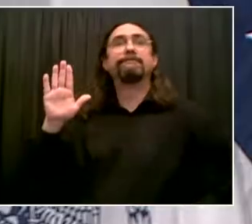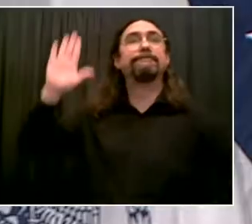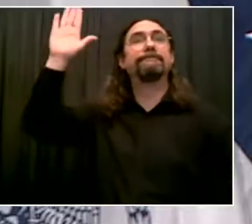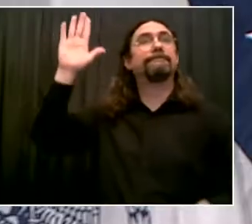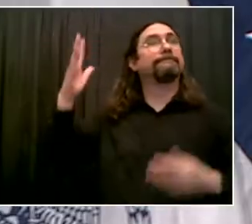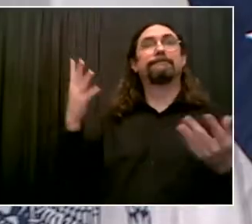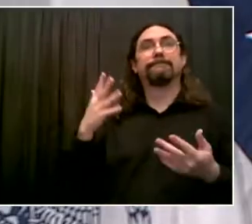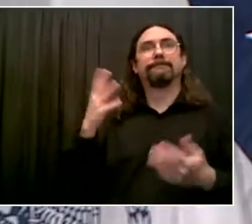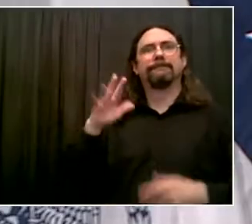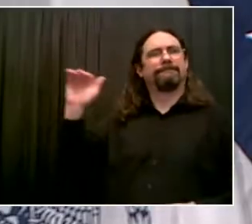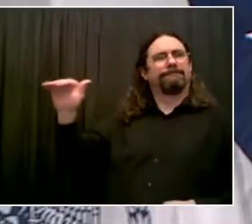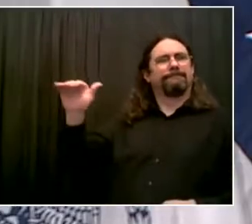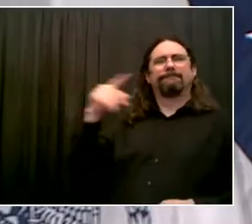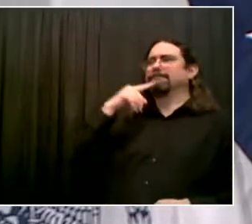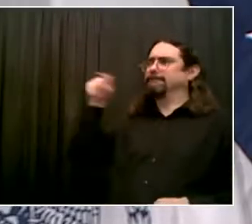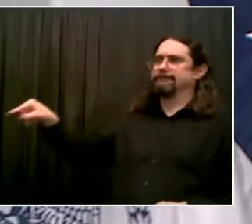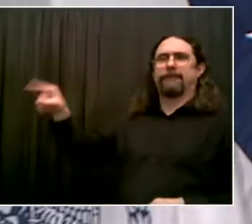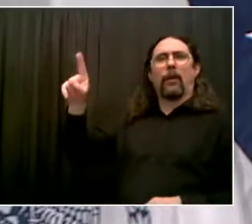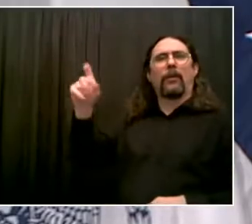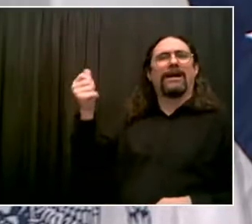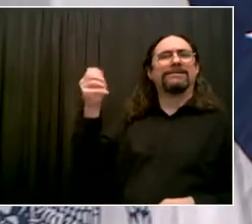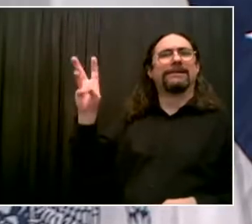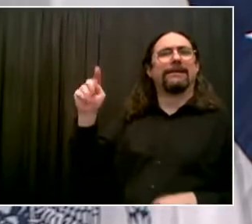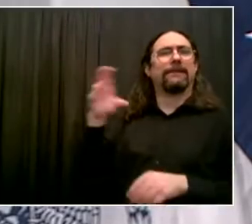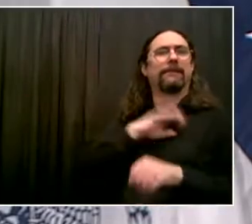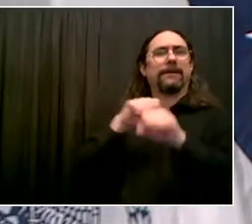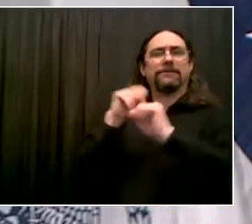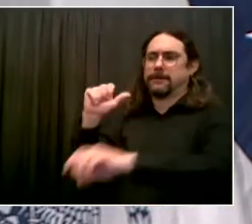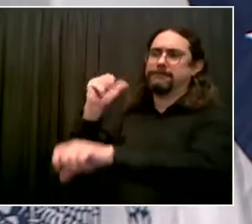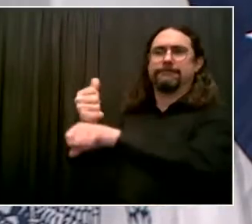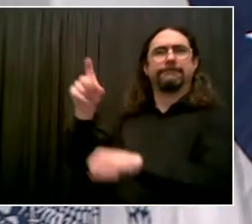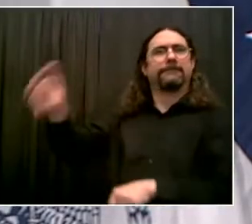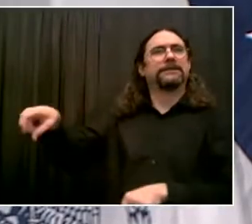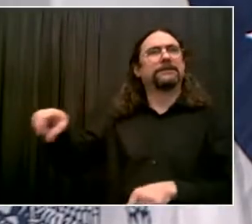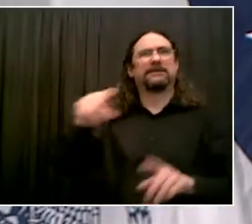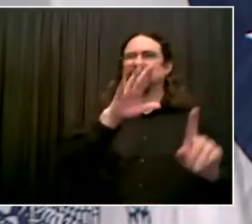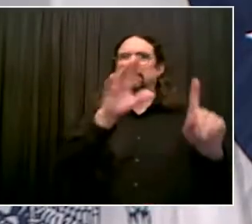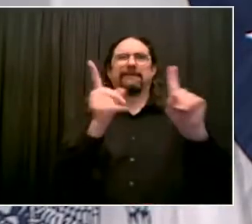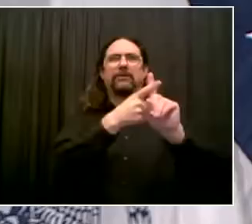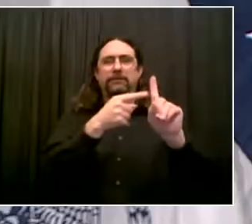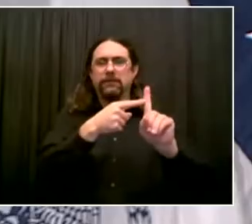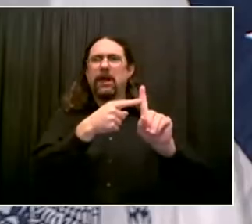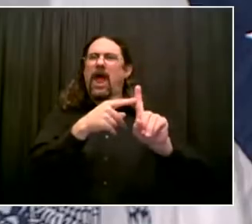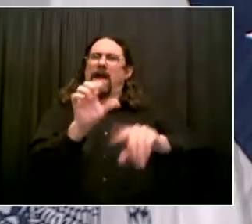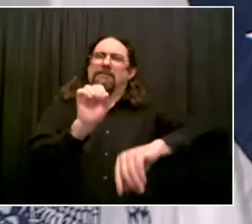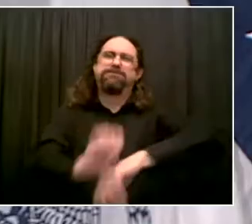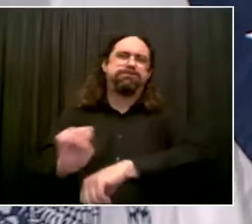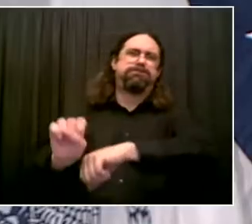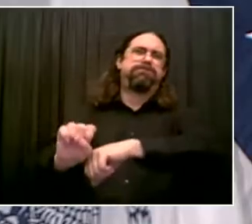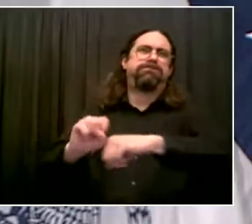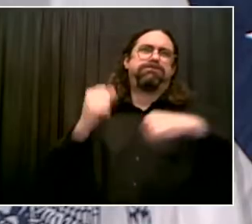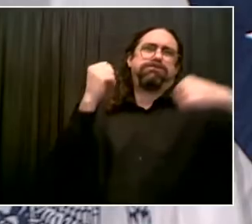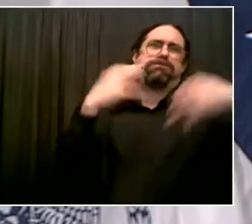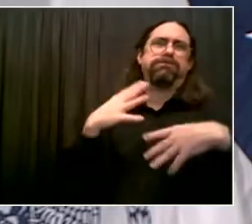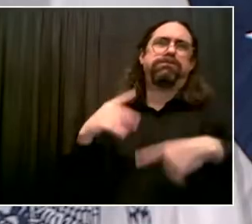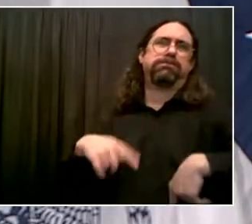WE HAD GREAT CONVERSATION ABOUT T IAND ABOUT SO MNYA OTHER THINGWES NEED TO DO TO MOVE